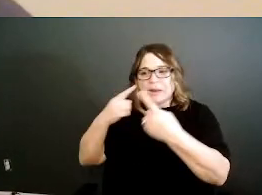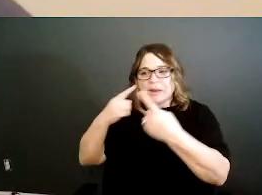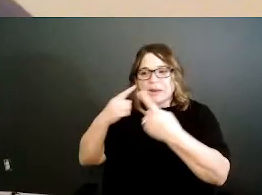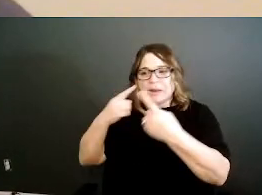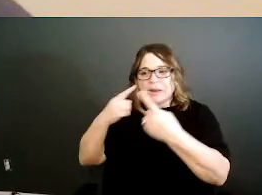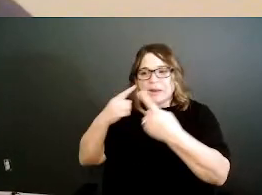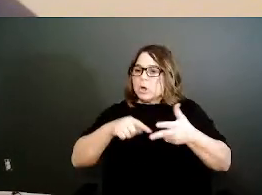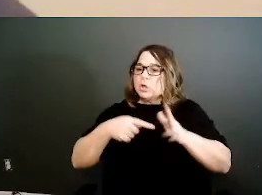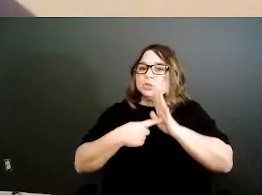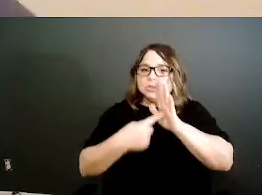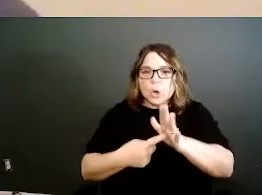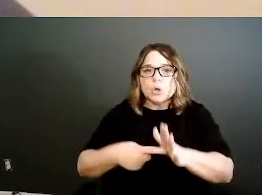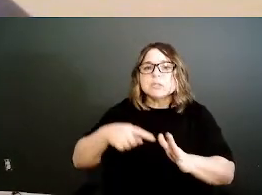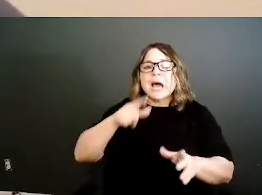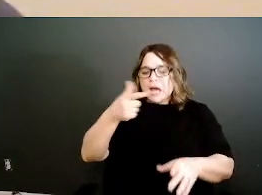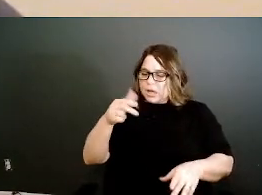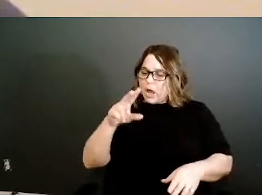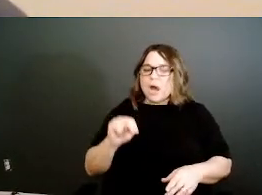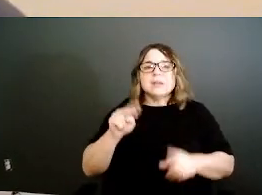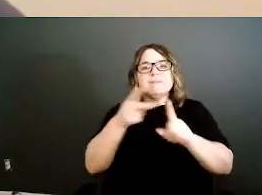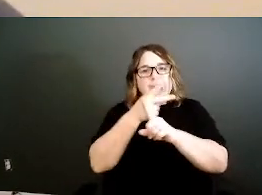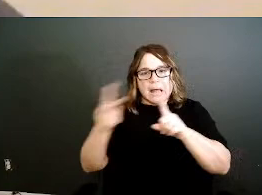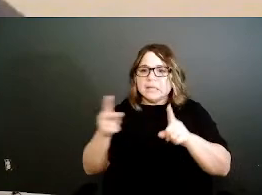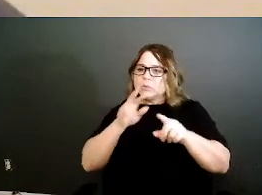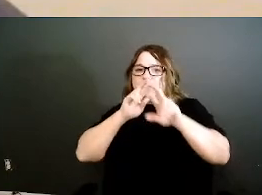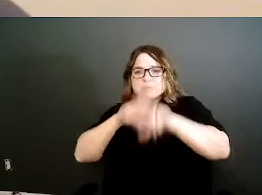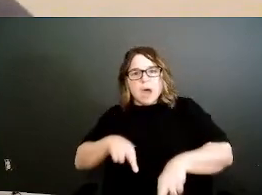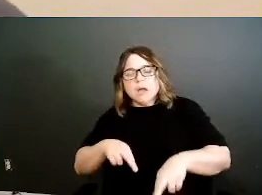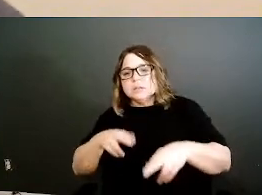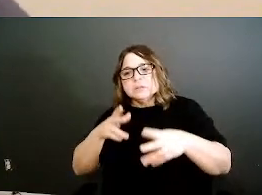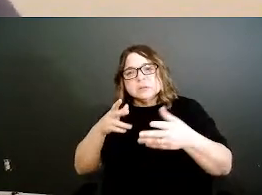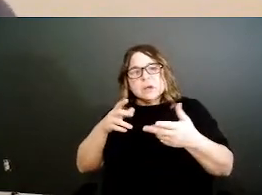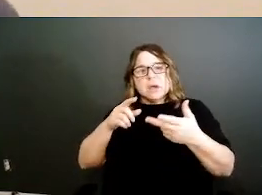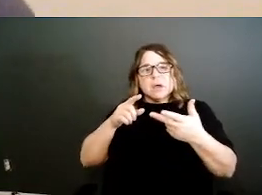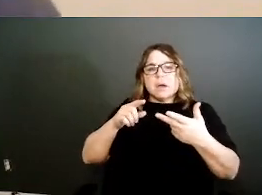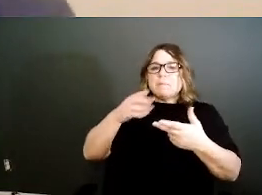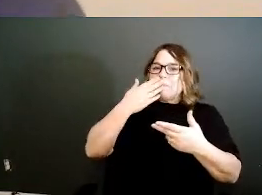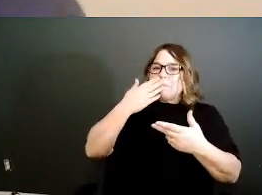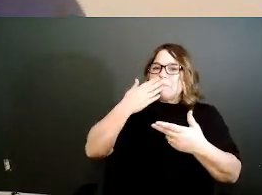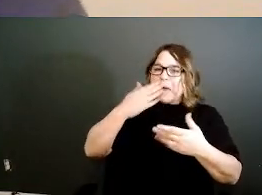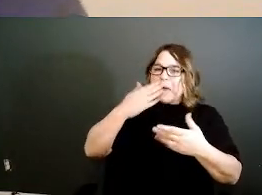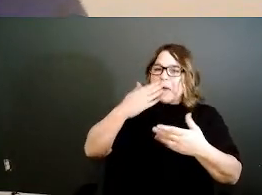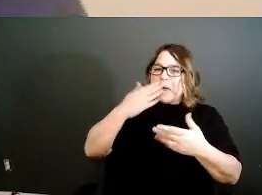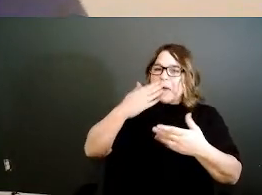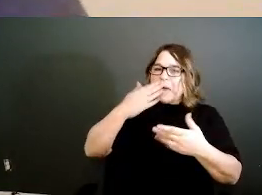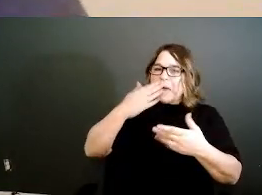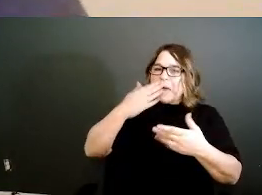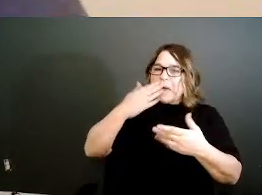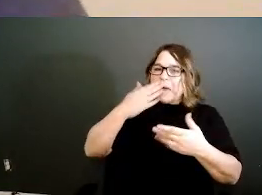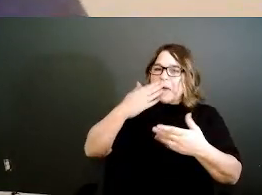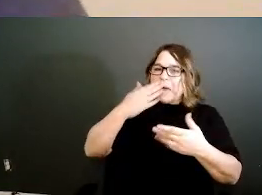SETTLEMENTS ARE SIMPLY THE COST OF DOING BUSINESS WHEN IT COMES TO PUBLIC SAFETY IN OUR CITY. THAT GEORGE FLOYD'S DEATH AND JUSTINE DAMOND'S DEATH